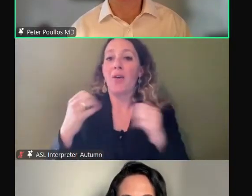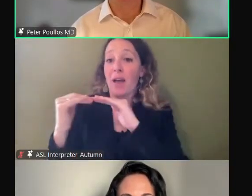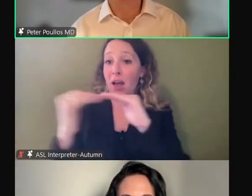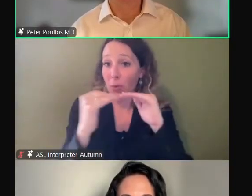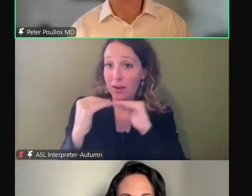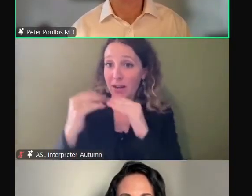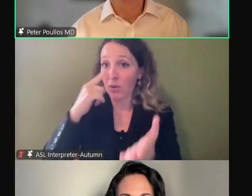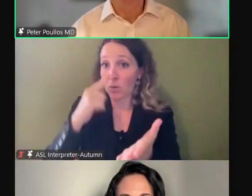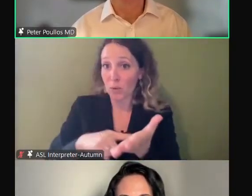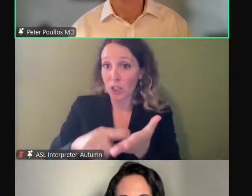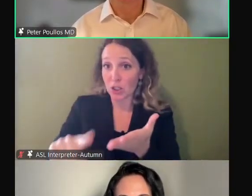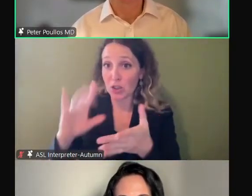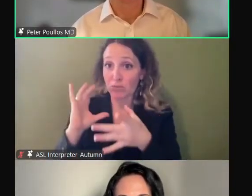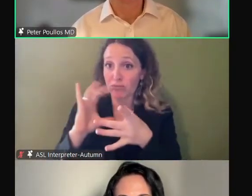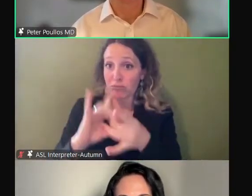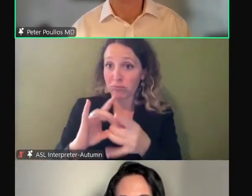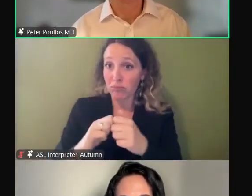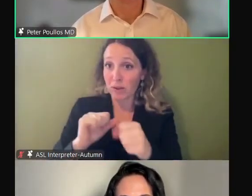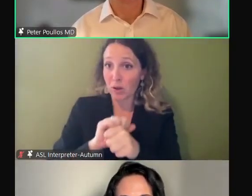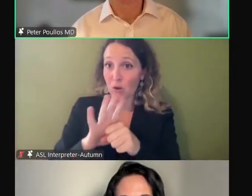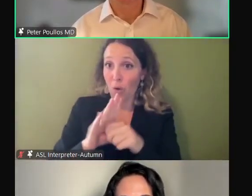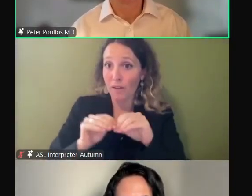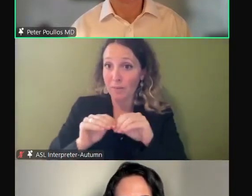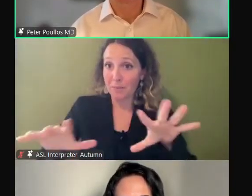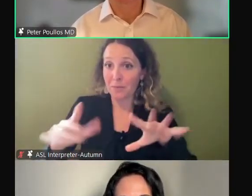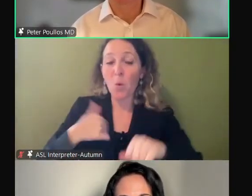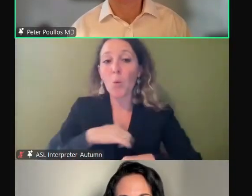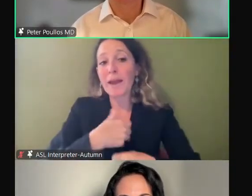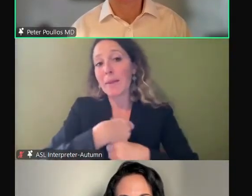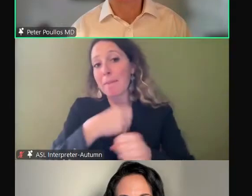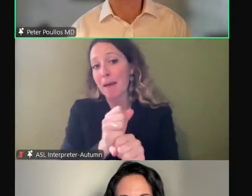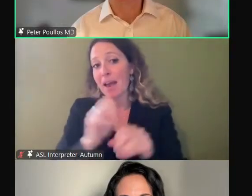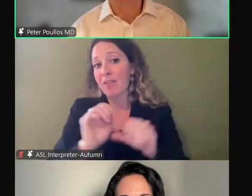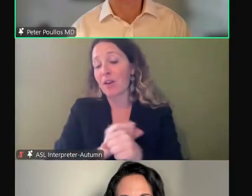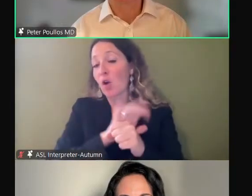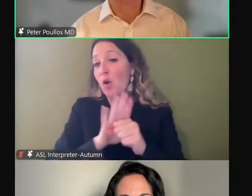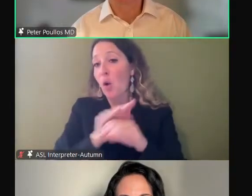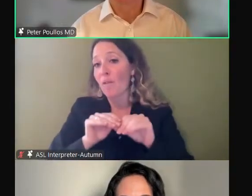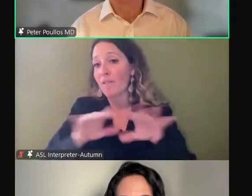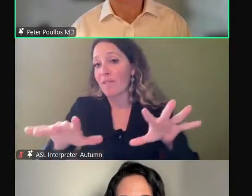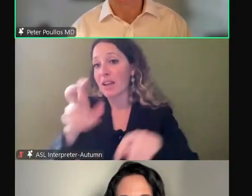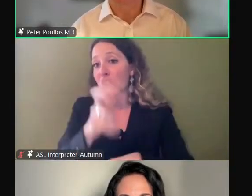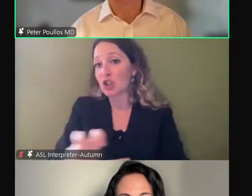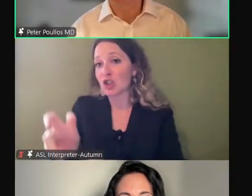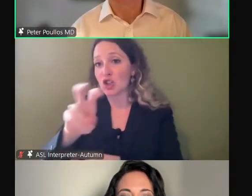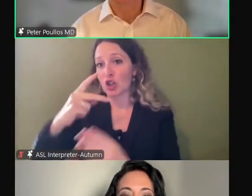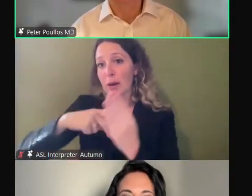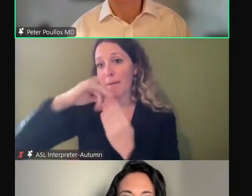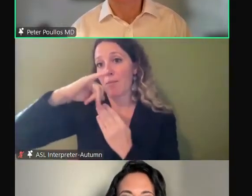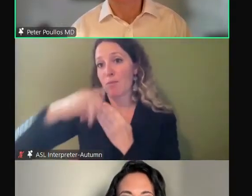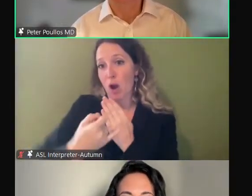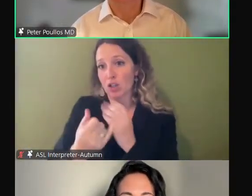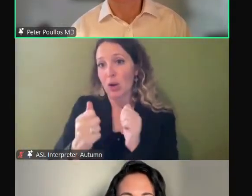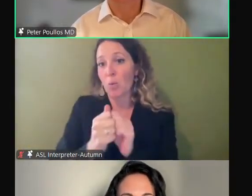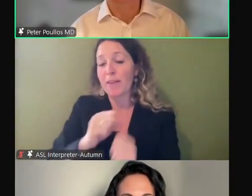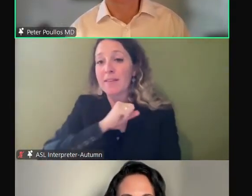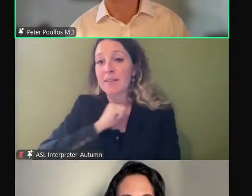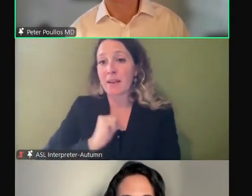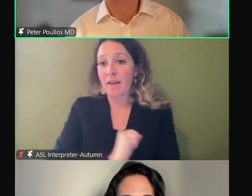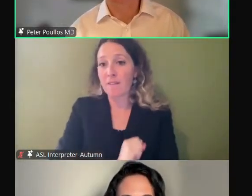And so, we created the COVID journey project with Stanford funding from ethics society and